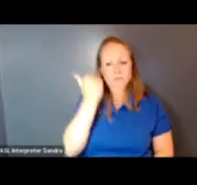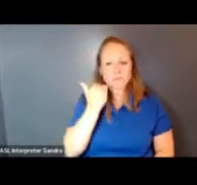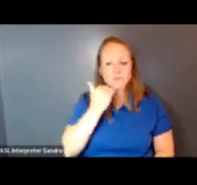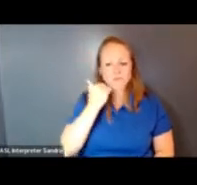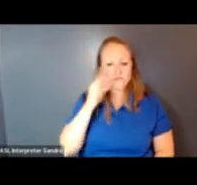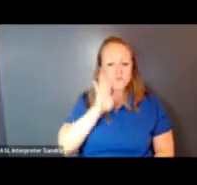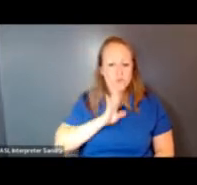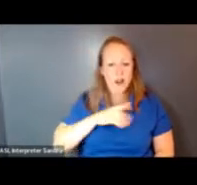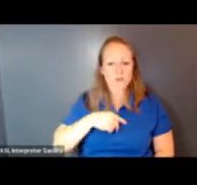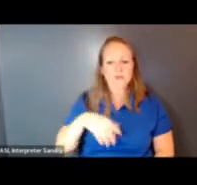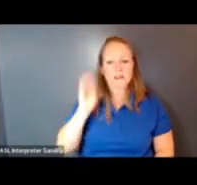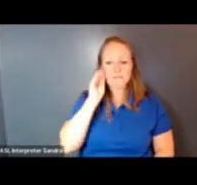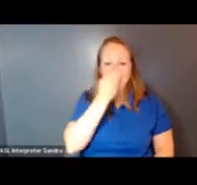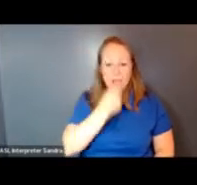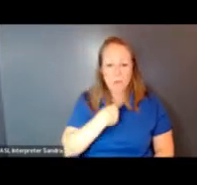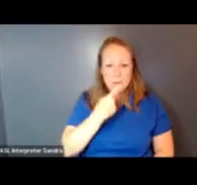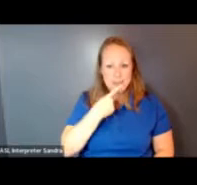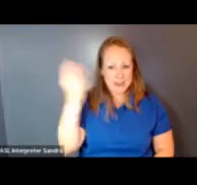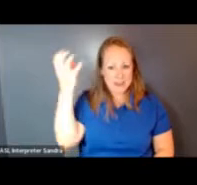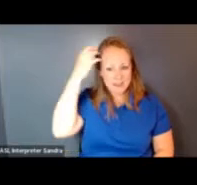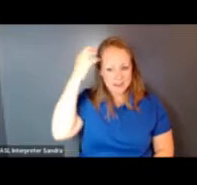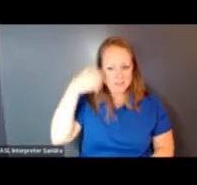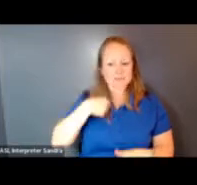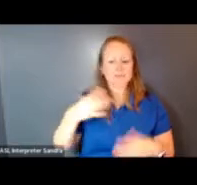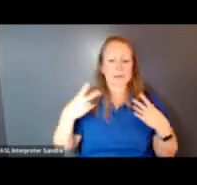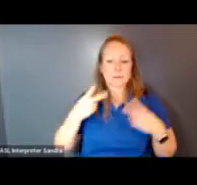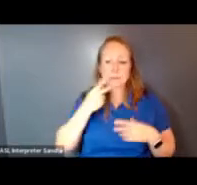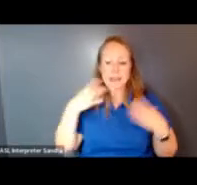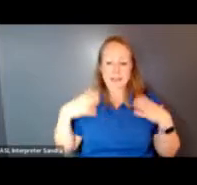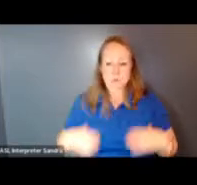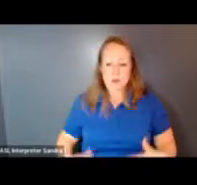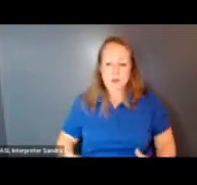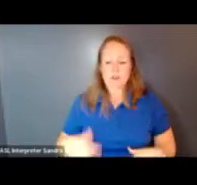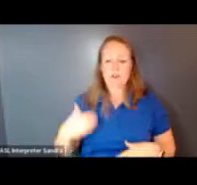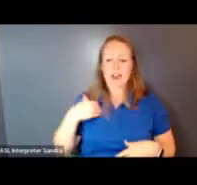a pink sweater. And the wall behind me is a black metal tree while hanging with a small sign